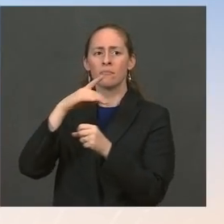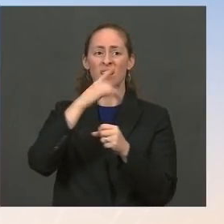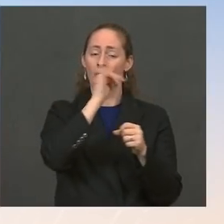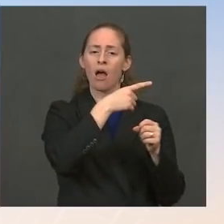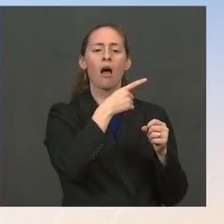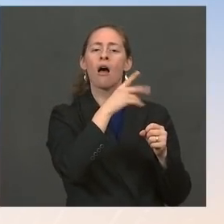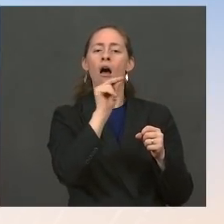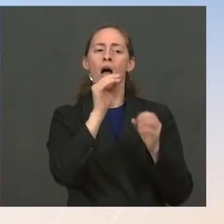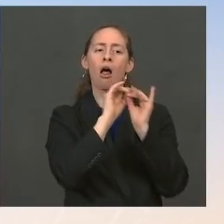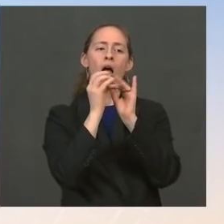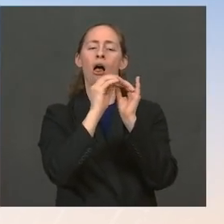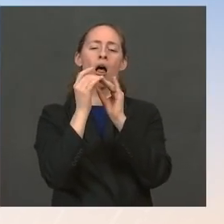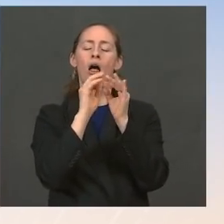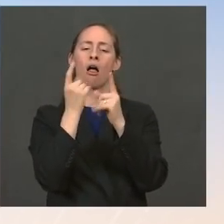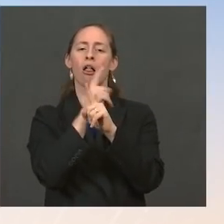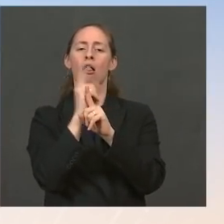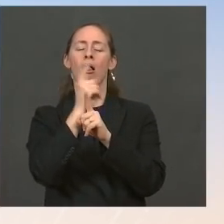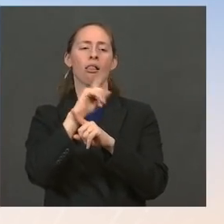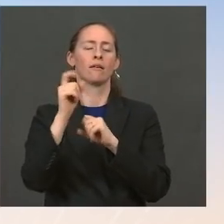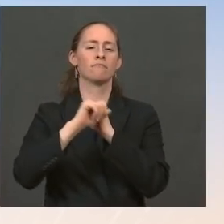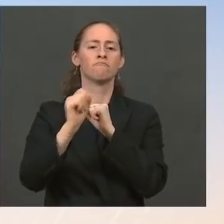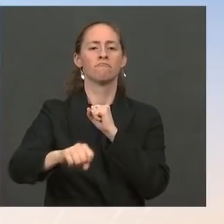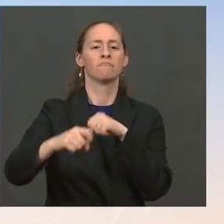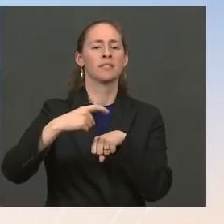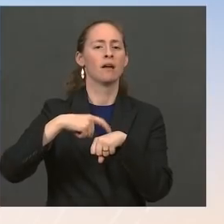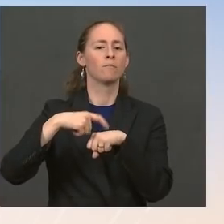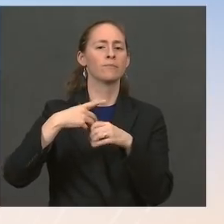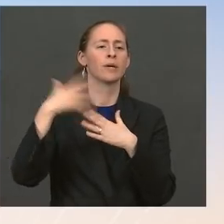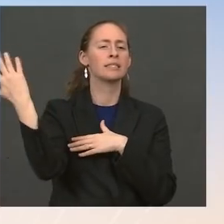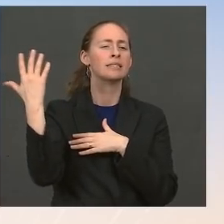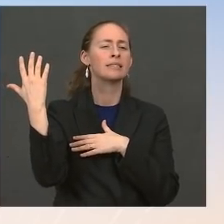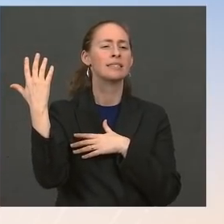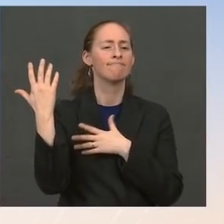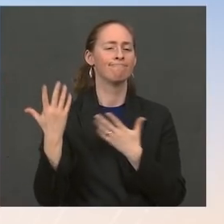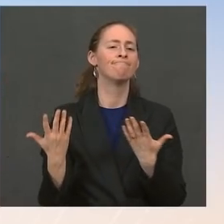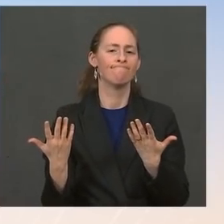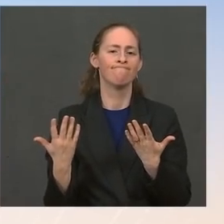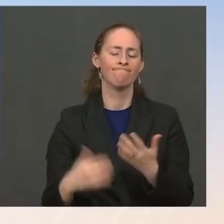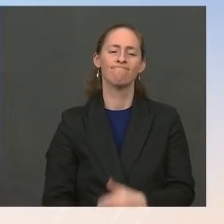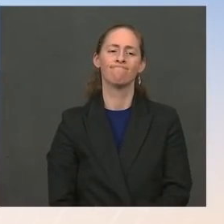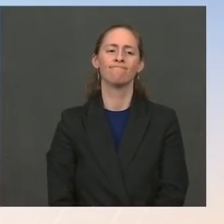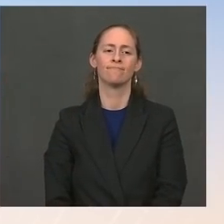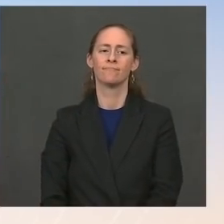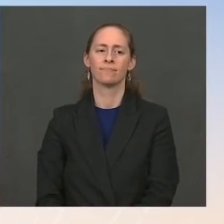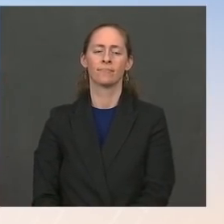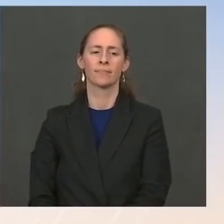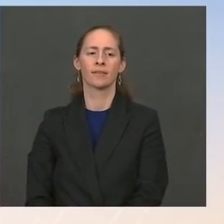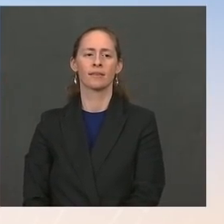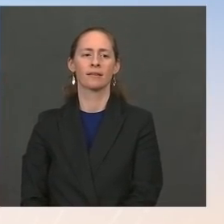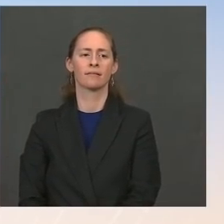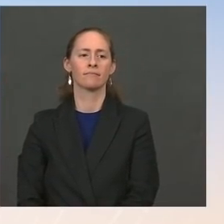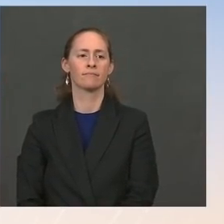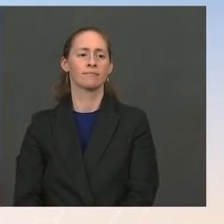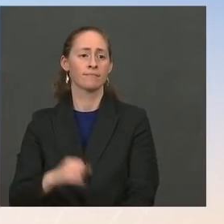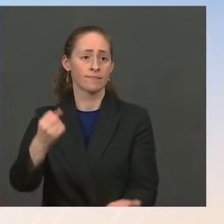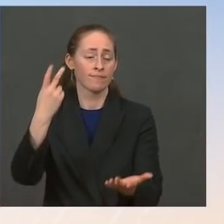that would use a lot of time on the floor. That can happen. So, there's a lot of ways that this can move forward. I don't have anything to preview for you in terms of recess appointments,